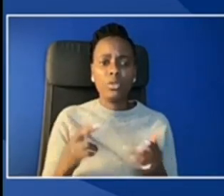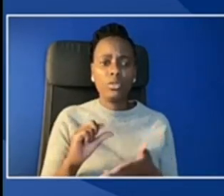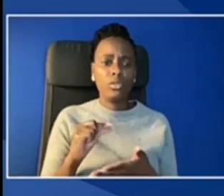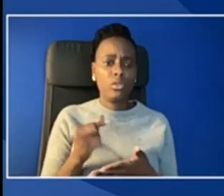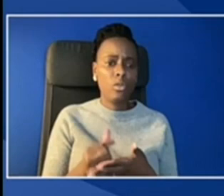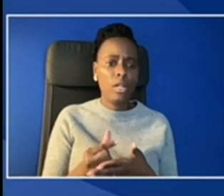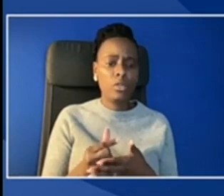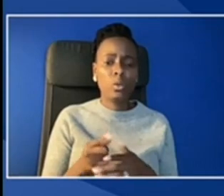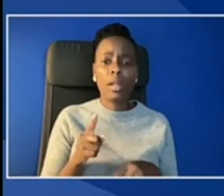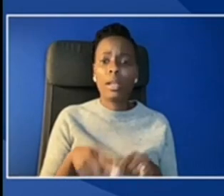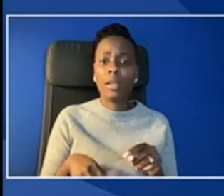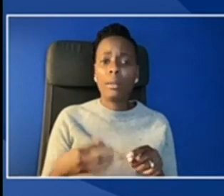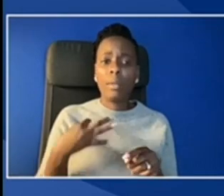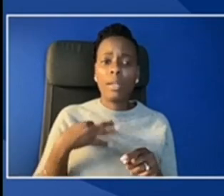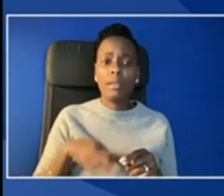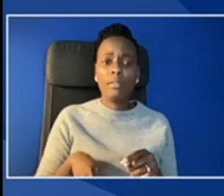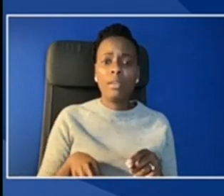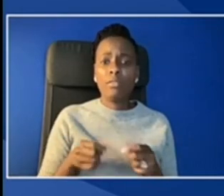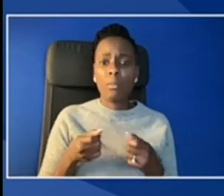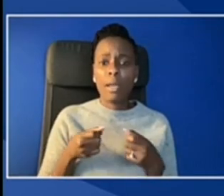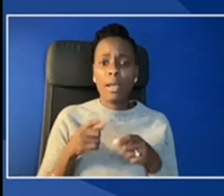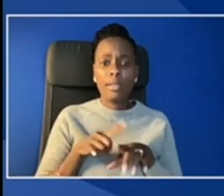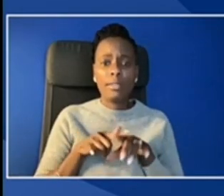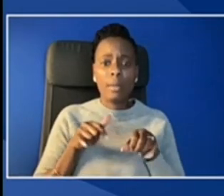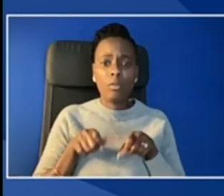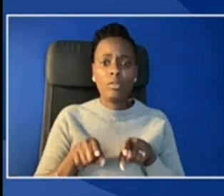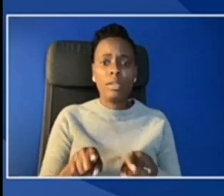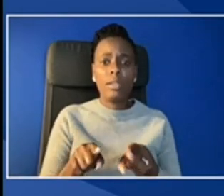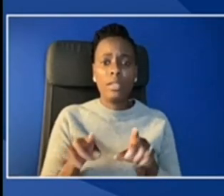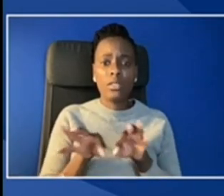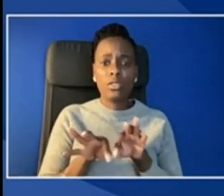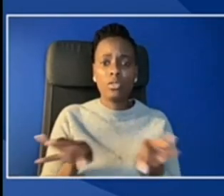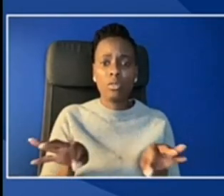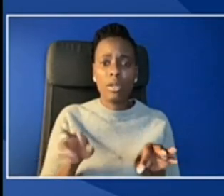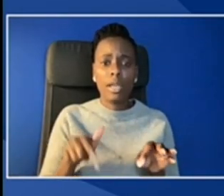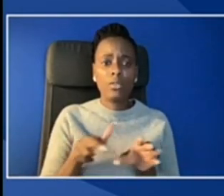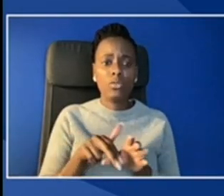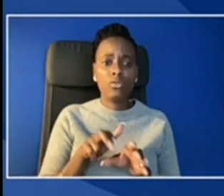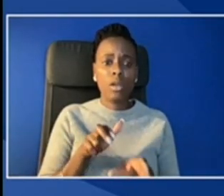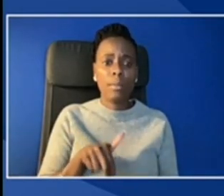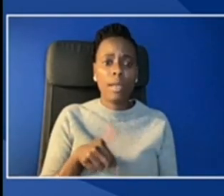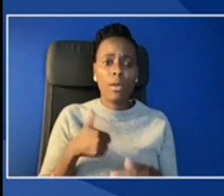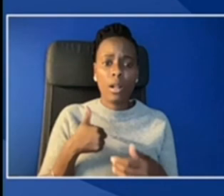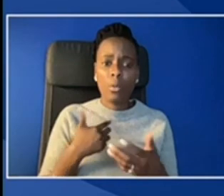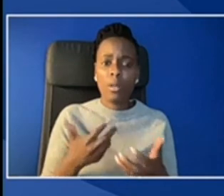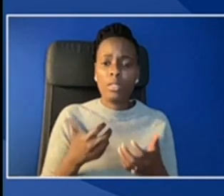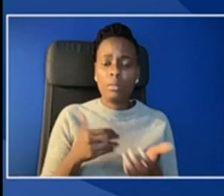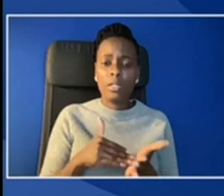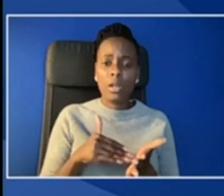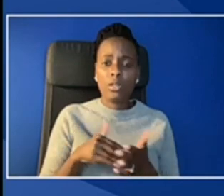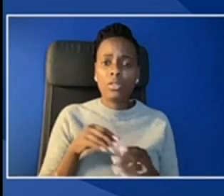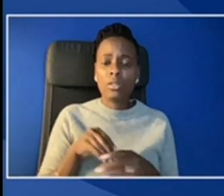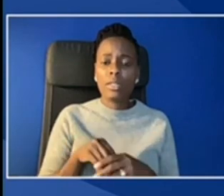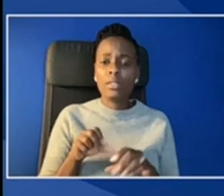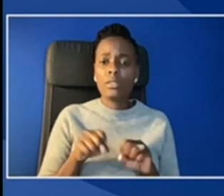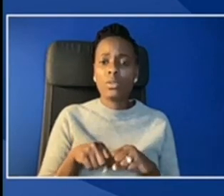degree. I had to drop out of my simultaneous degree. I was wanting to be a doctor in sociology, so I only got half of my degree program